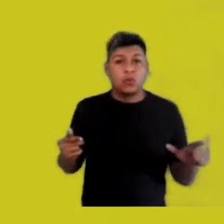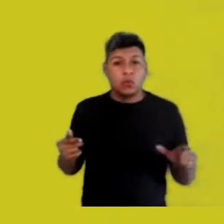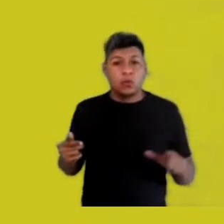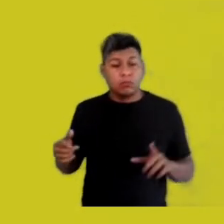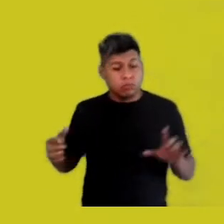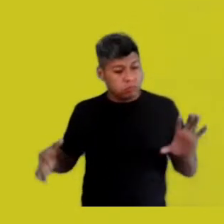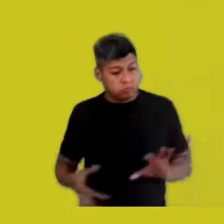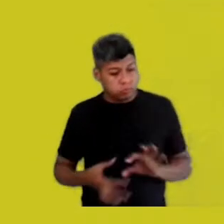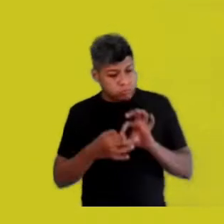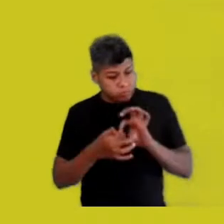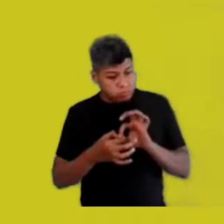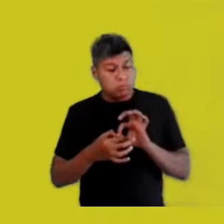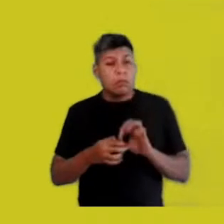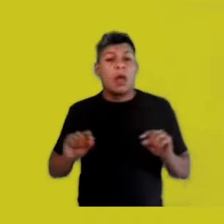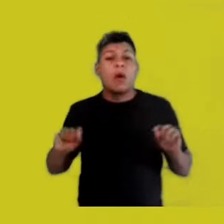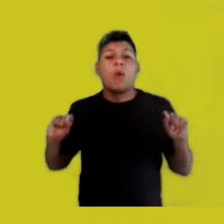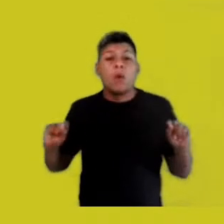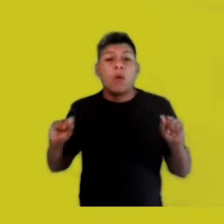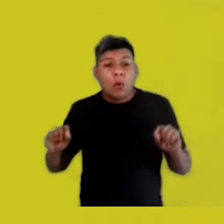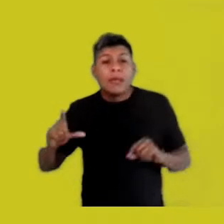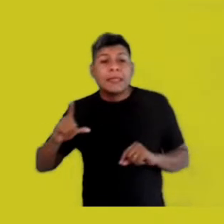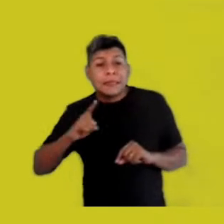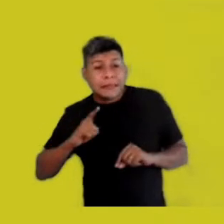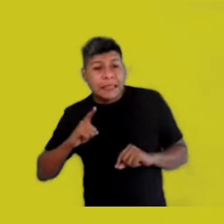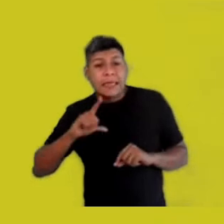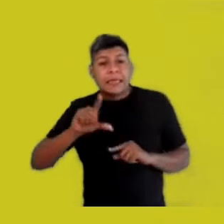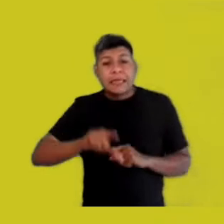having to choose one of two paths.